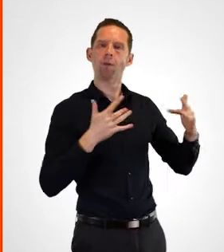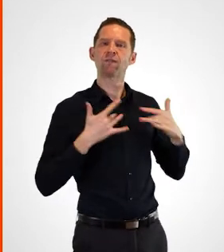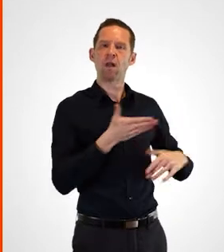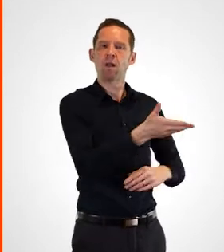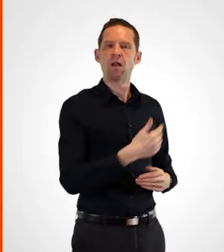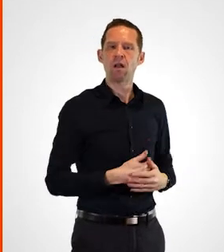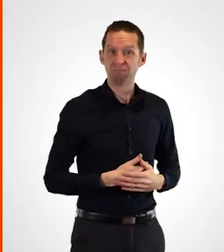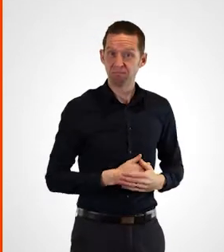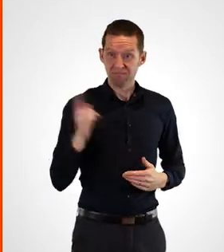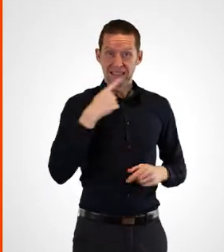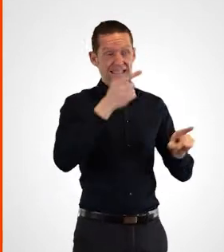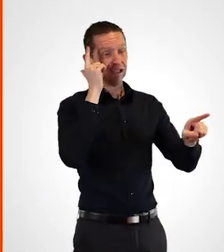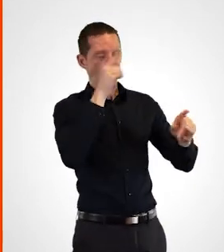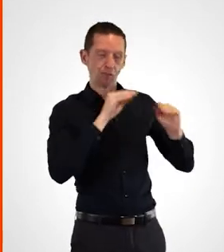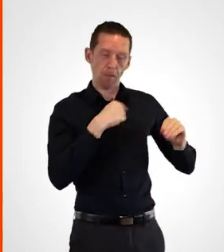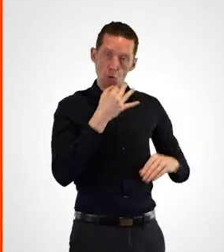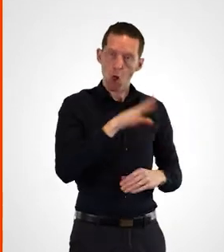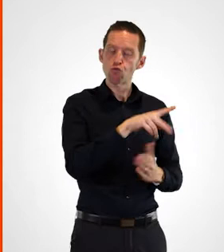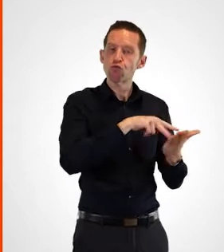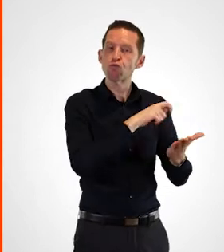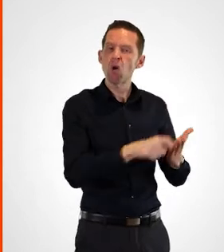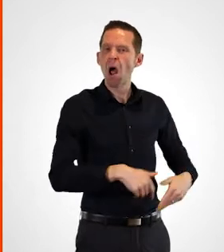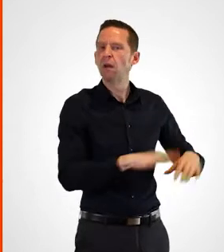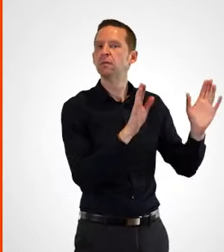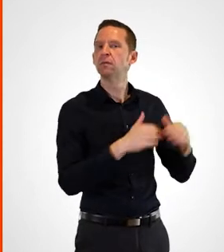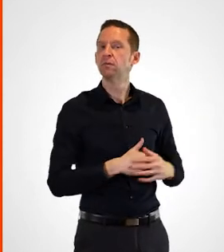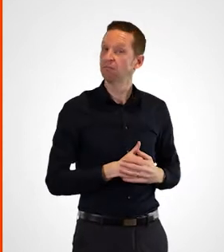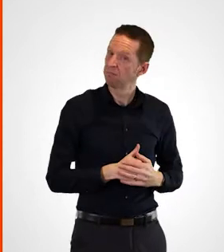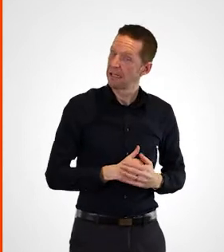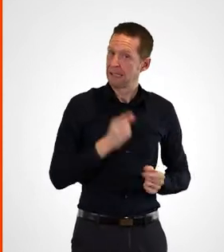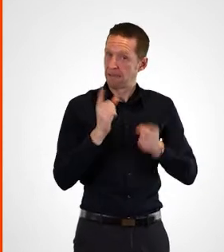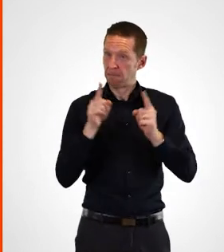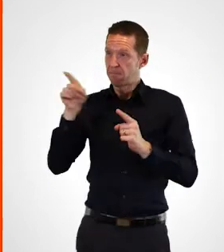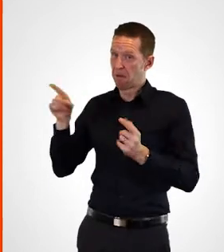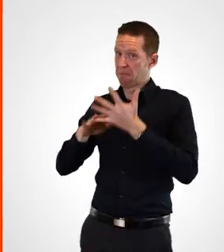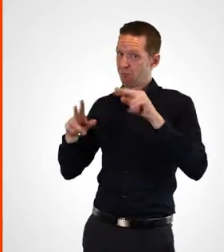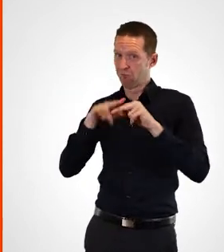and that "the teachers will teach my child to read and write", and they really sometimes don't understand